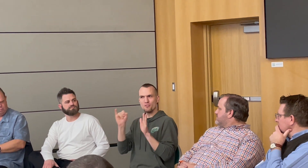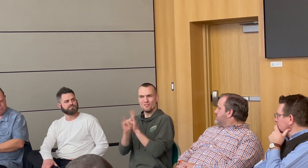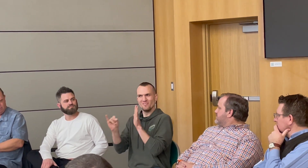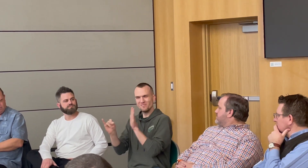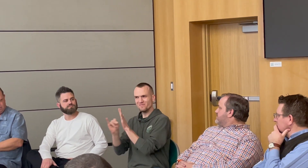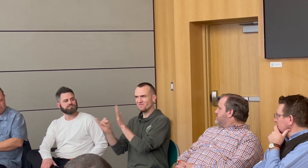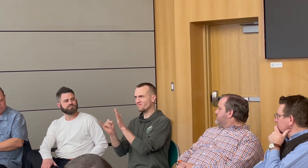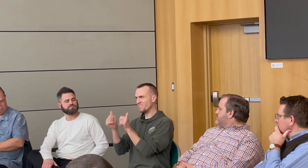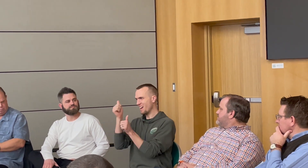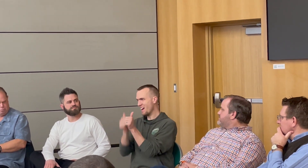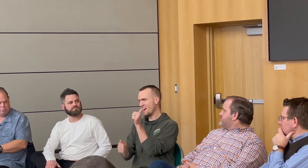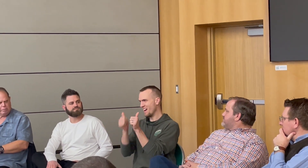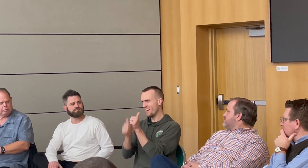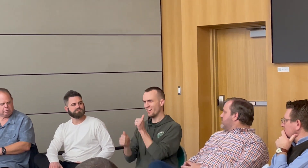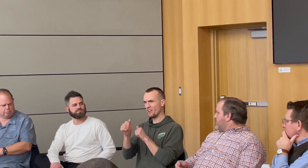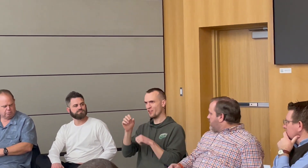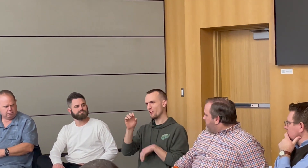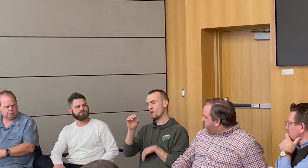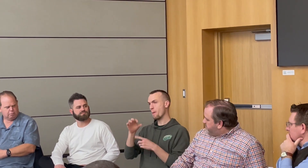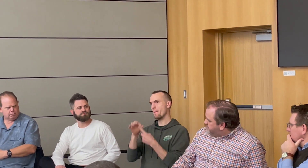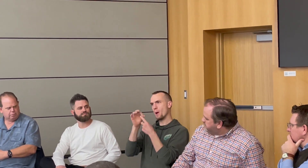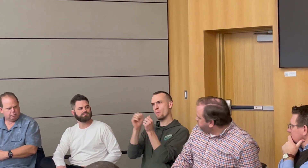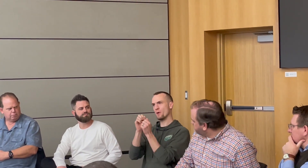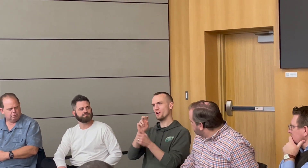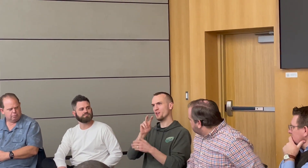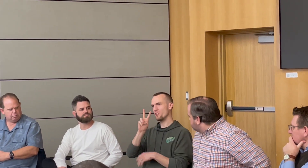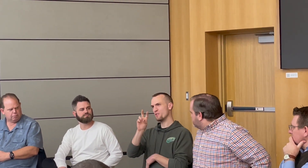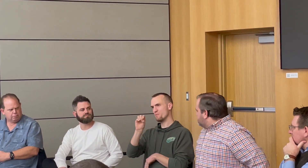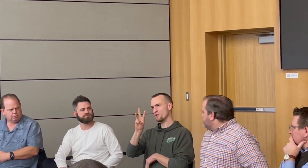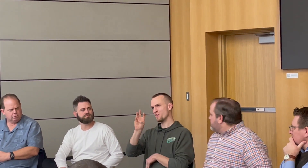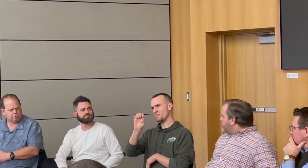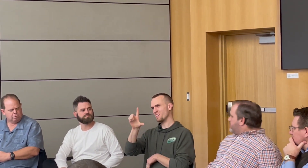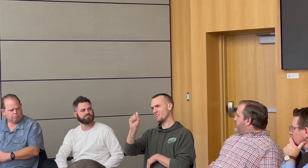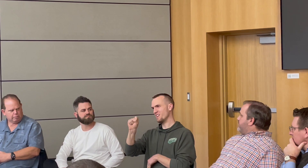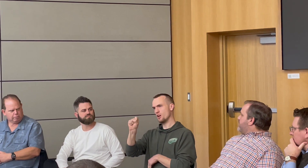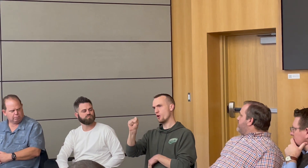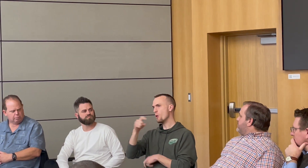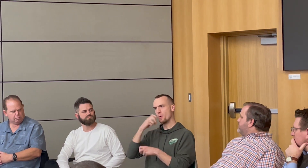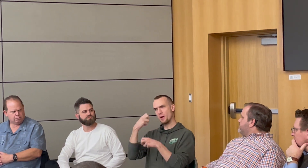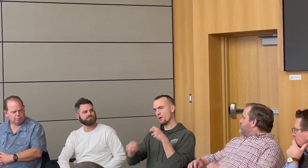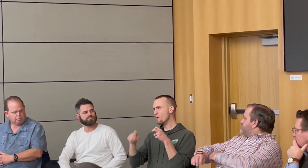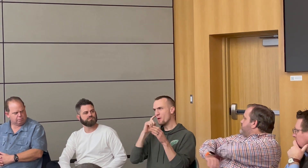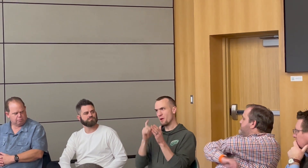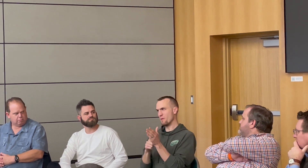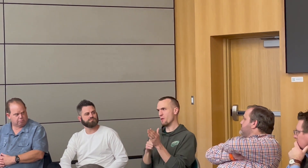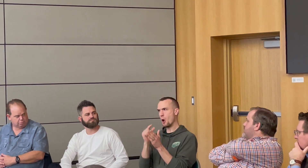that I learned was that I had a hard time distinguishing specifically vowel sounds